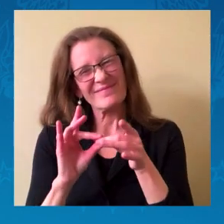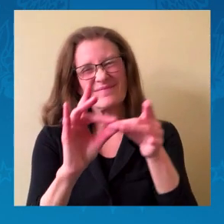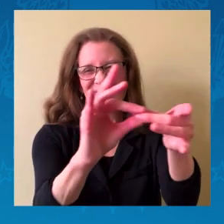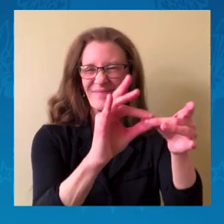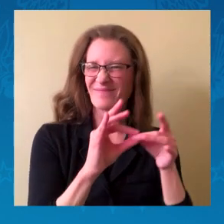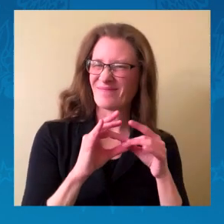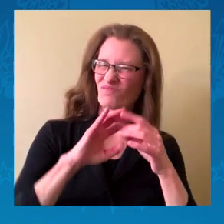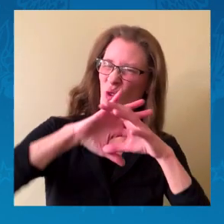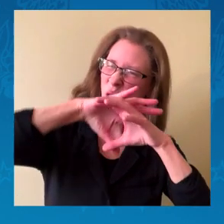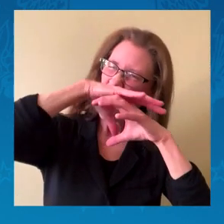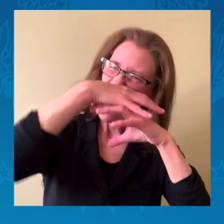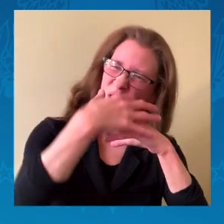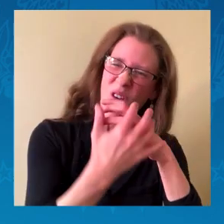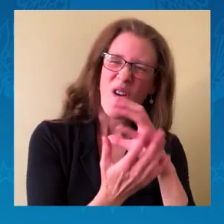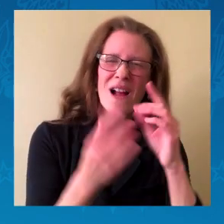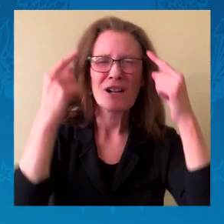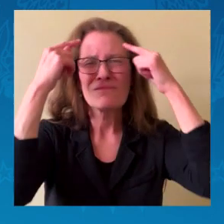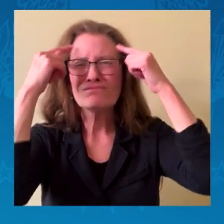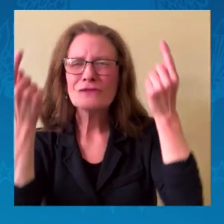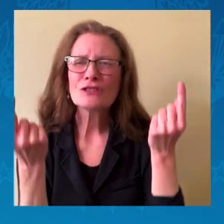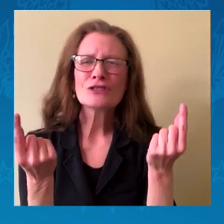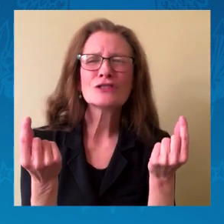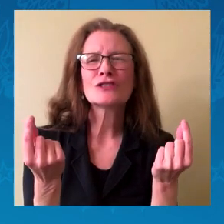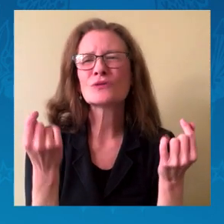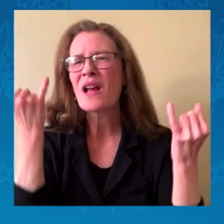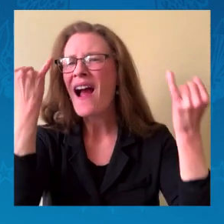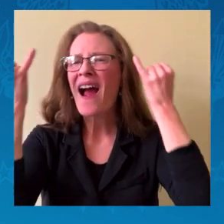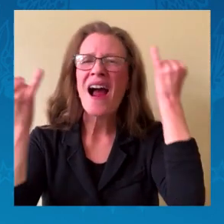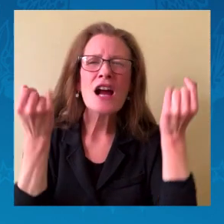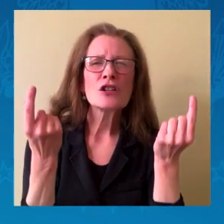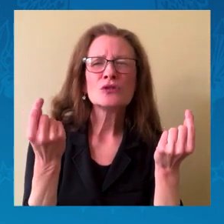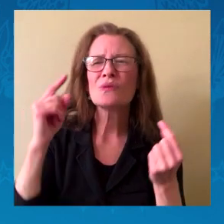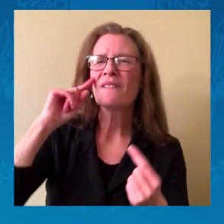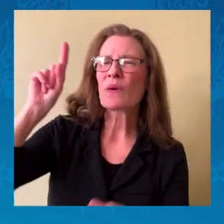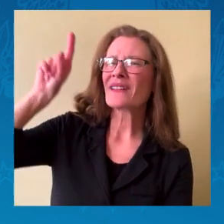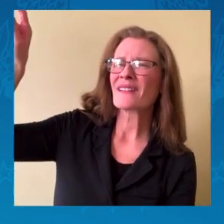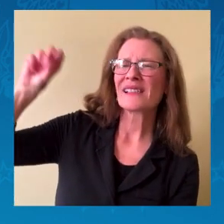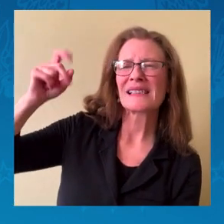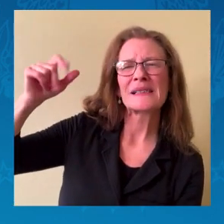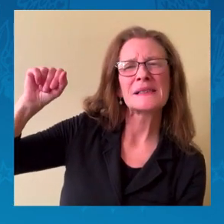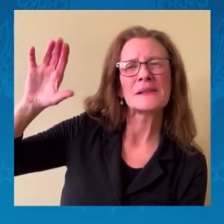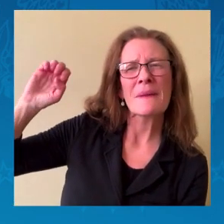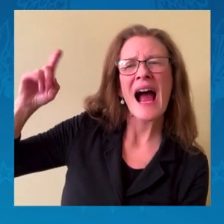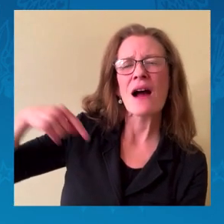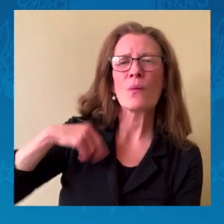in coordination with our international partners. We look forward to continuing to exercise the muscle